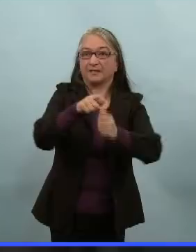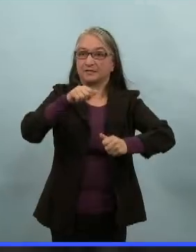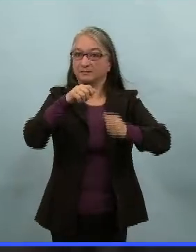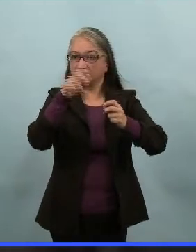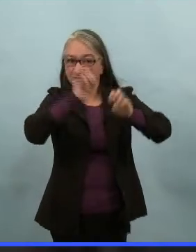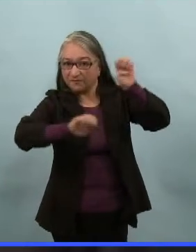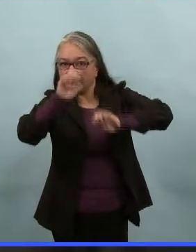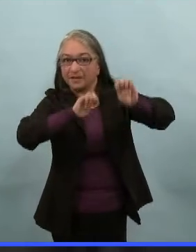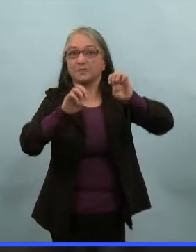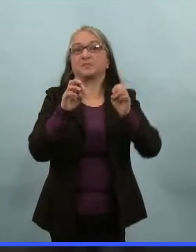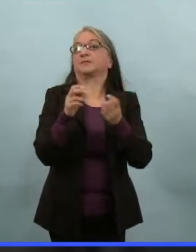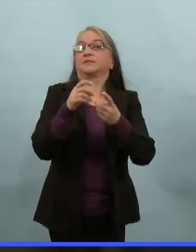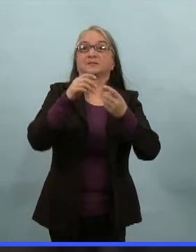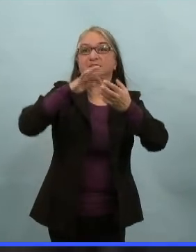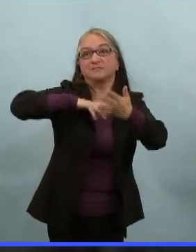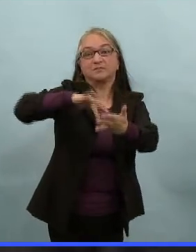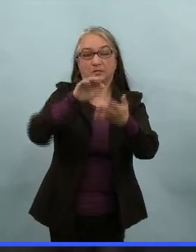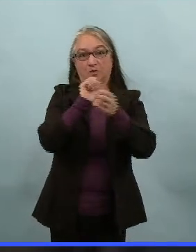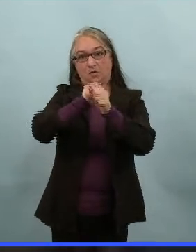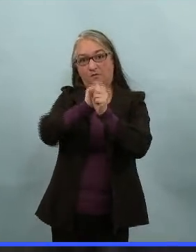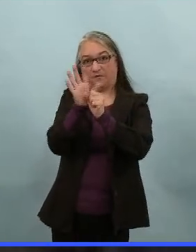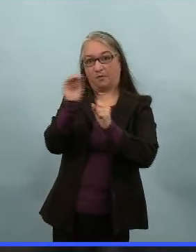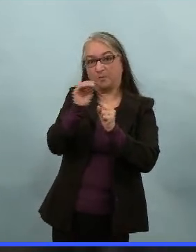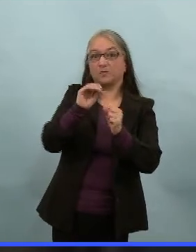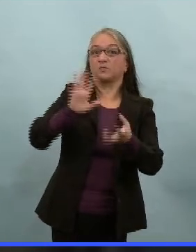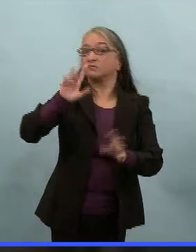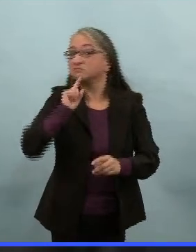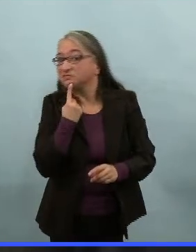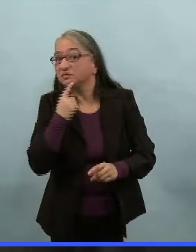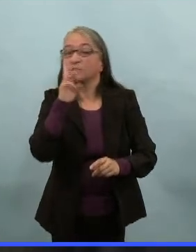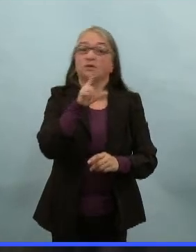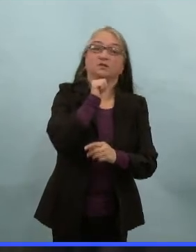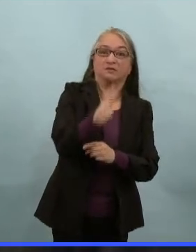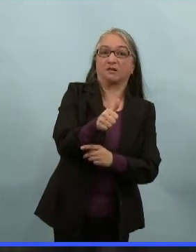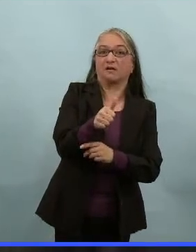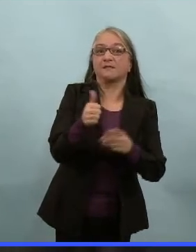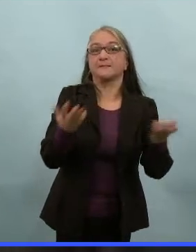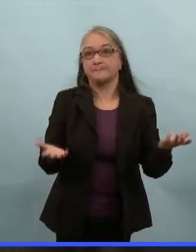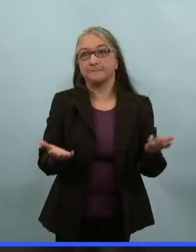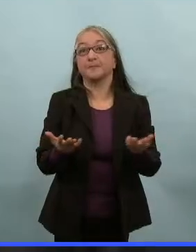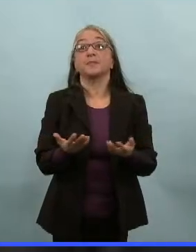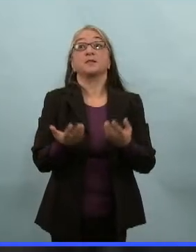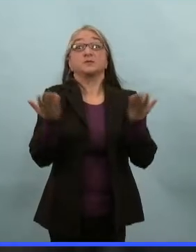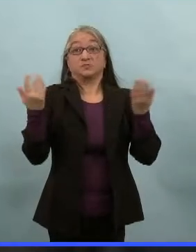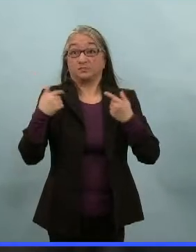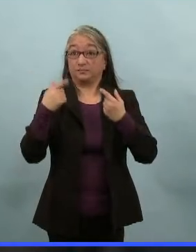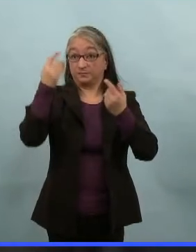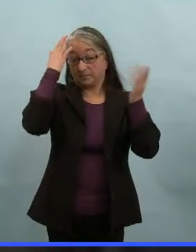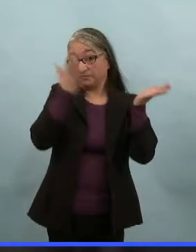there'll be hospitalizations related to omicron you know we think it is less severe than delta